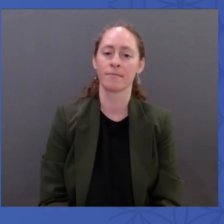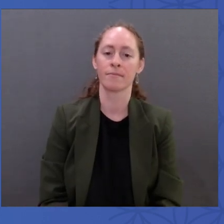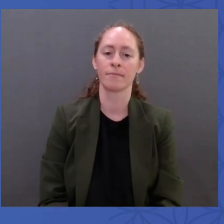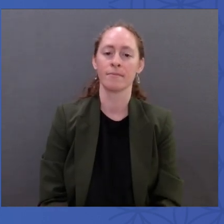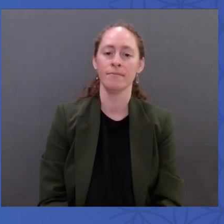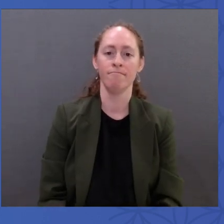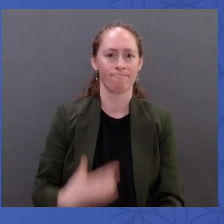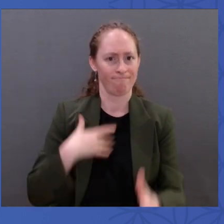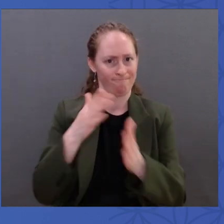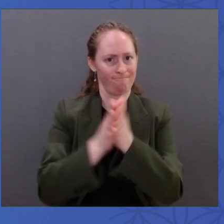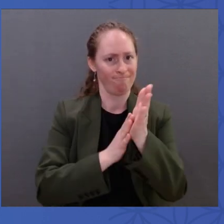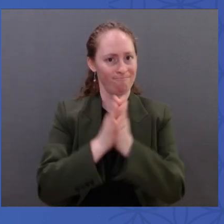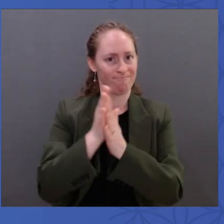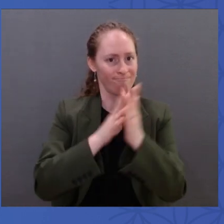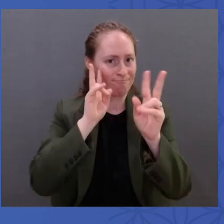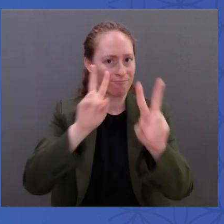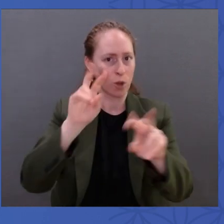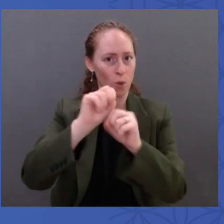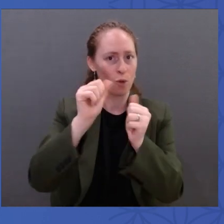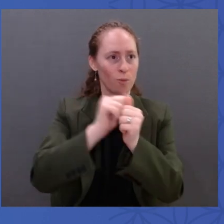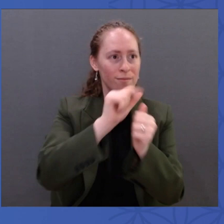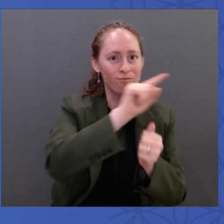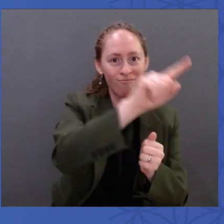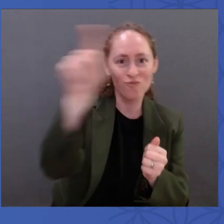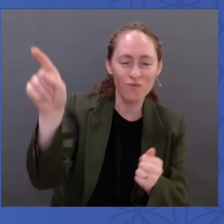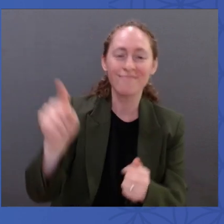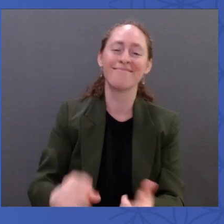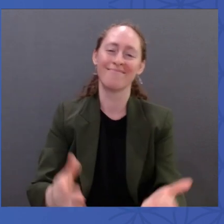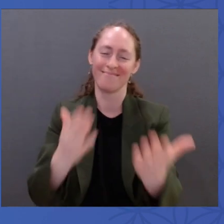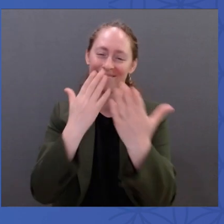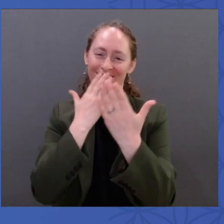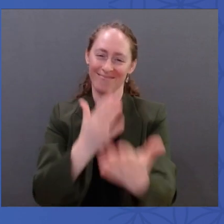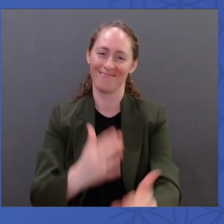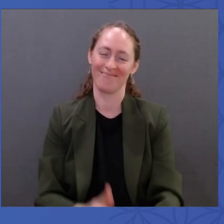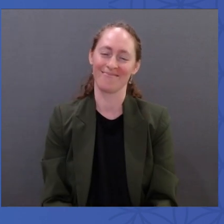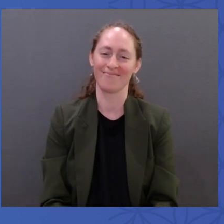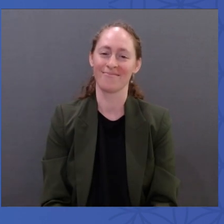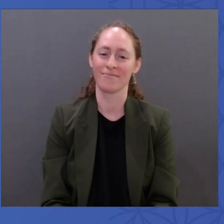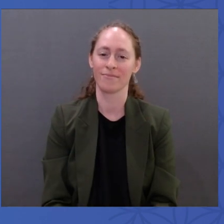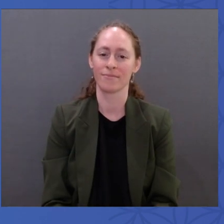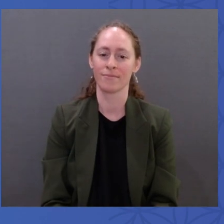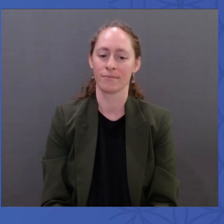Thank you very much. Secretary Blinken: Mr. President, Prime Minister Kishida. Thank you very, very much.